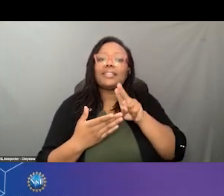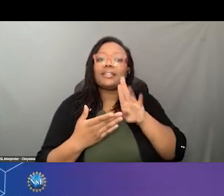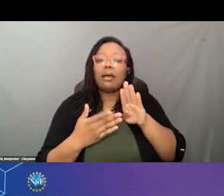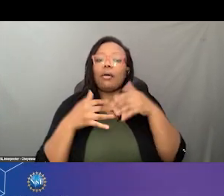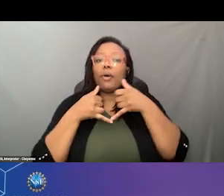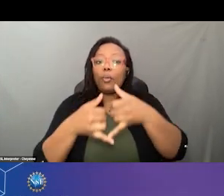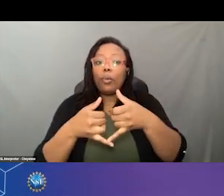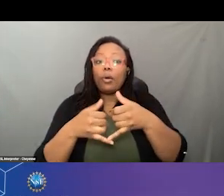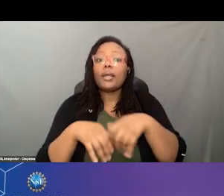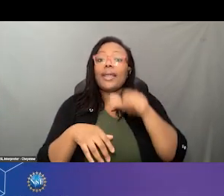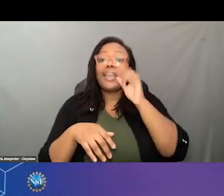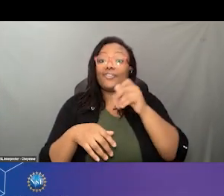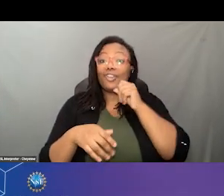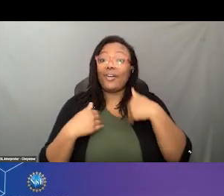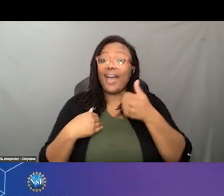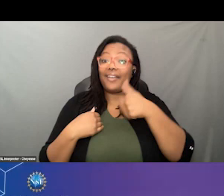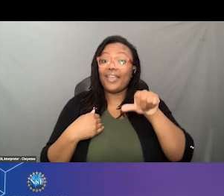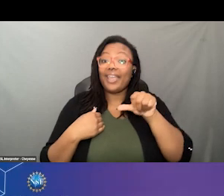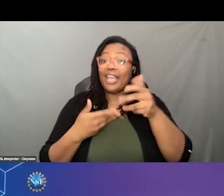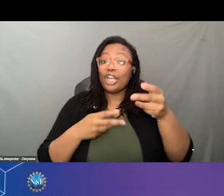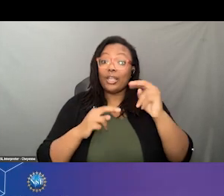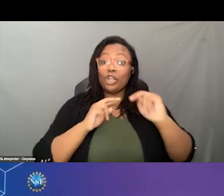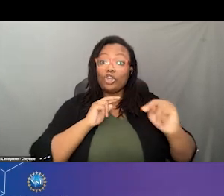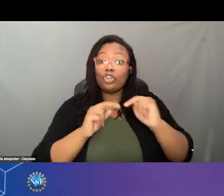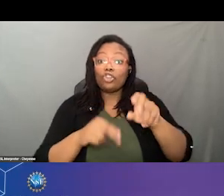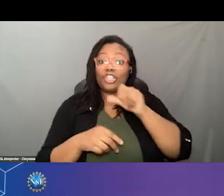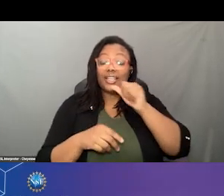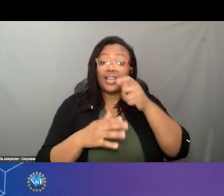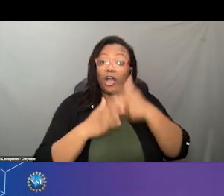If you or your sub-awards do not have a federally negotiating indirect cost rate